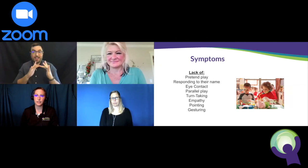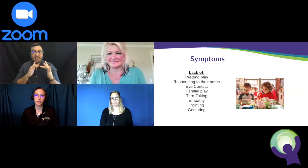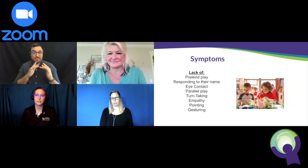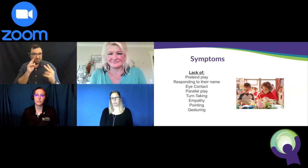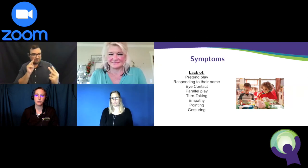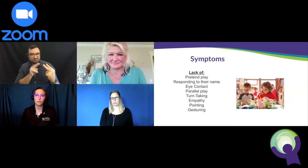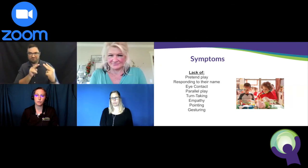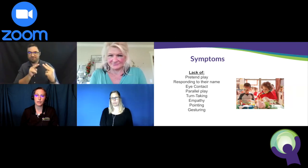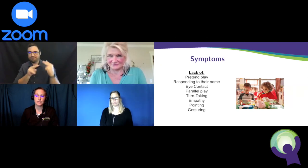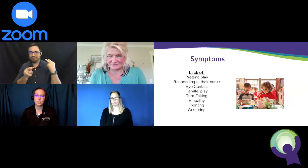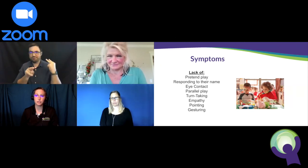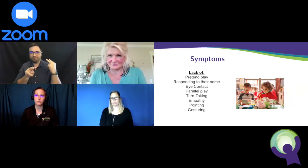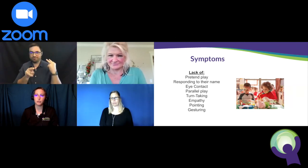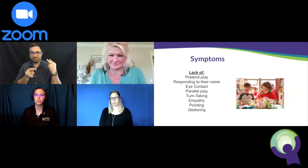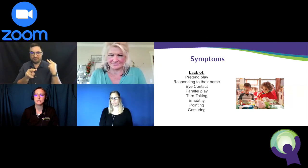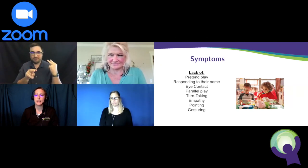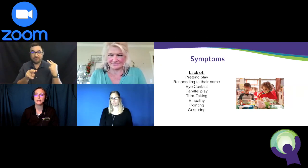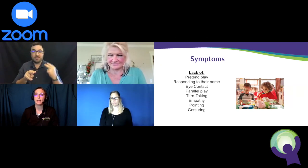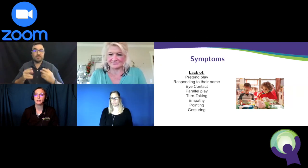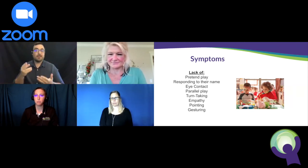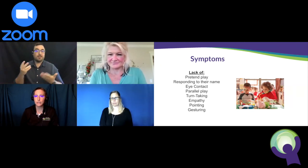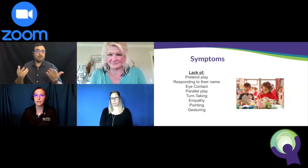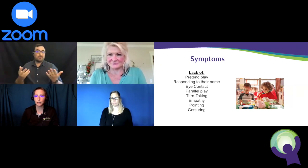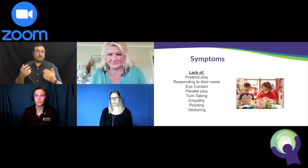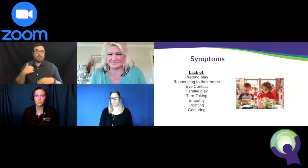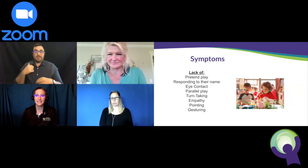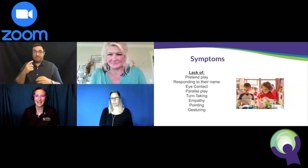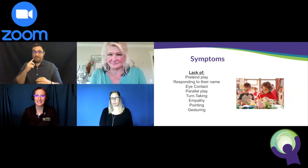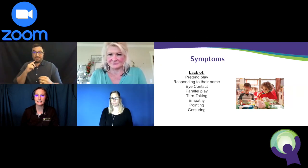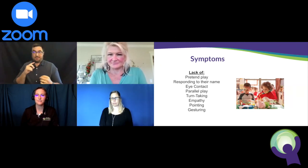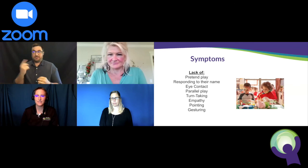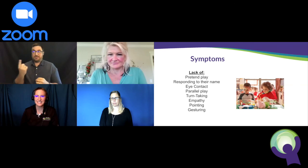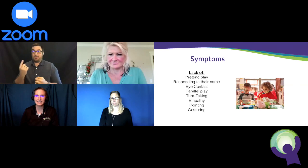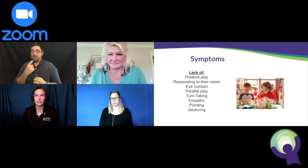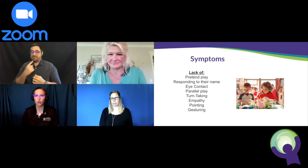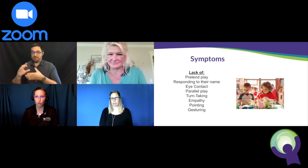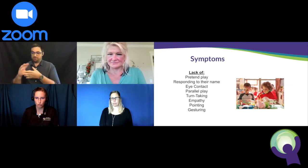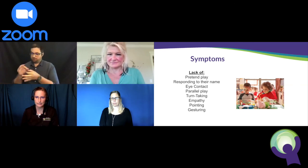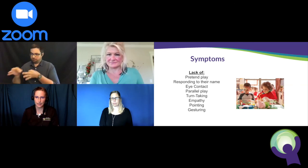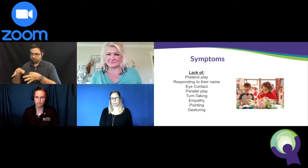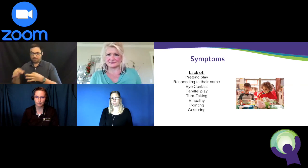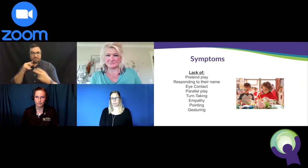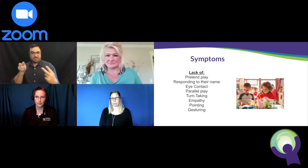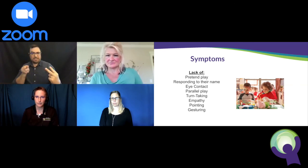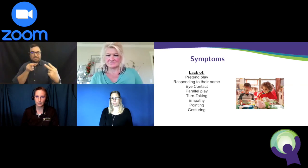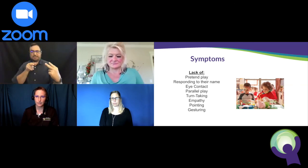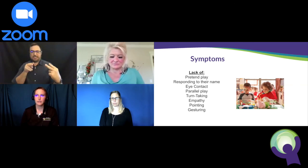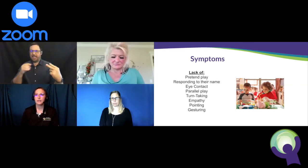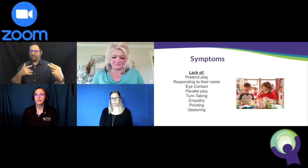There are some people who are on the spectrum who say that looking other people in the eyes physically hurts them